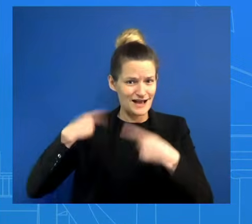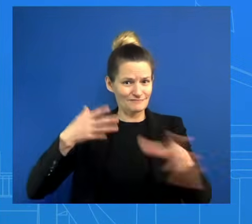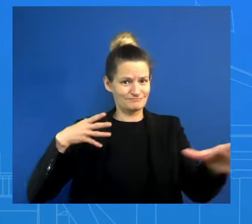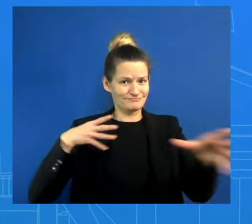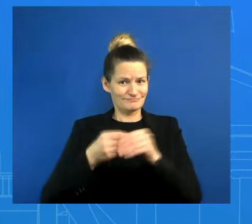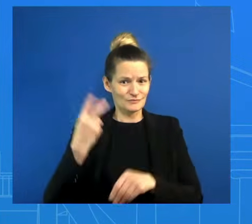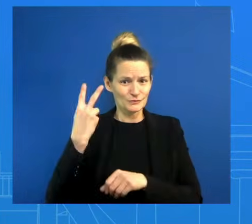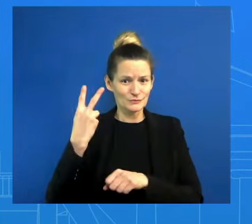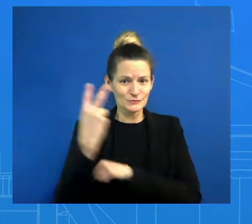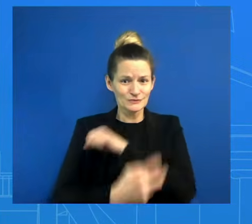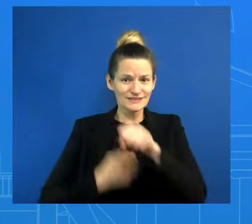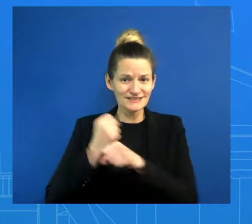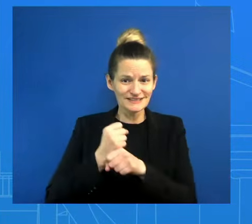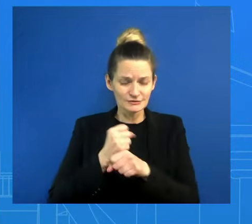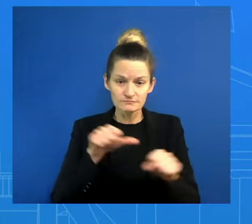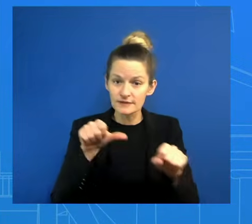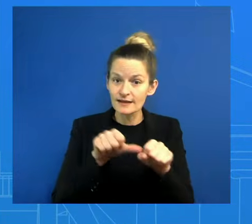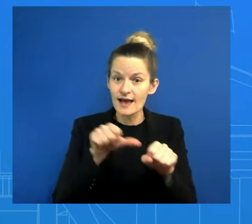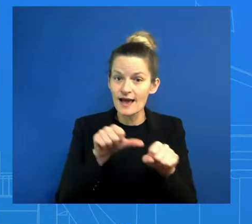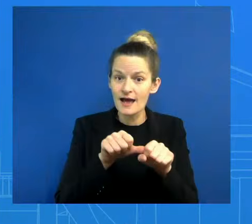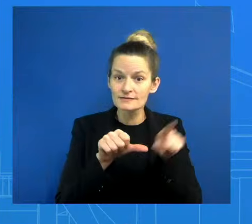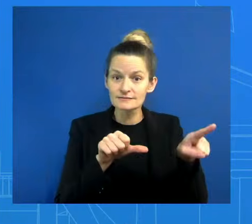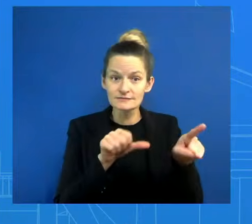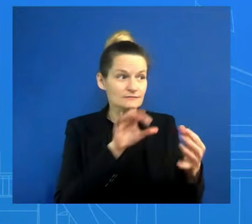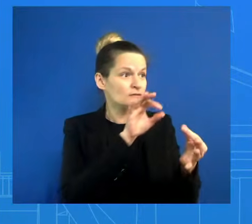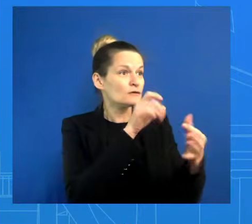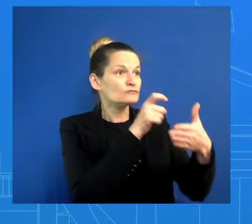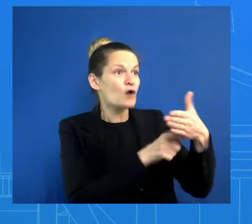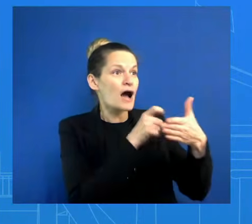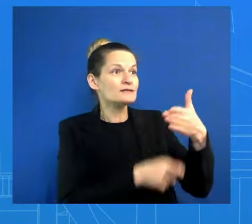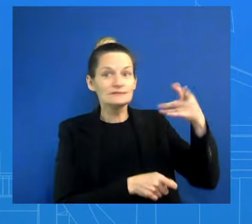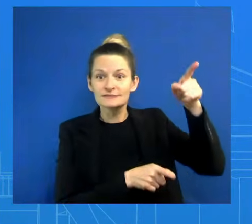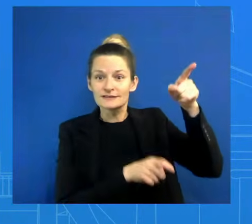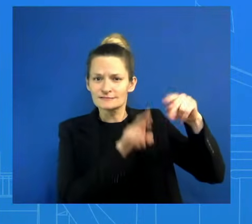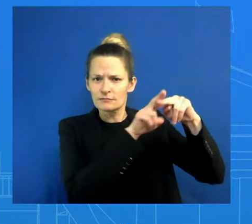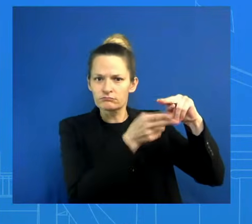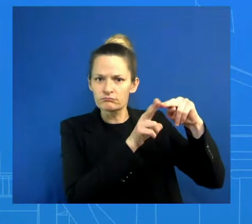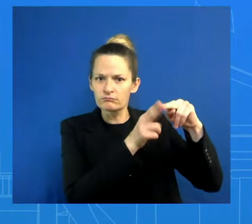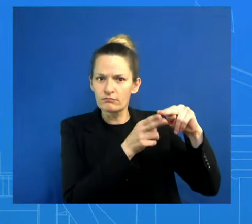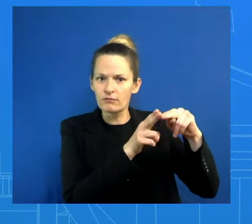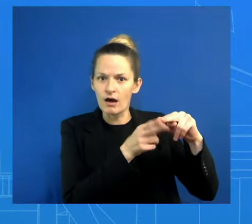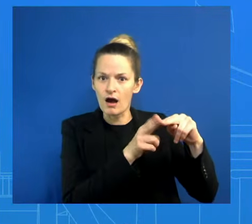Senator Warnock will continue representing the people of Georgia. He ran on the President's message: